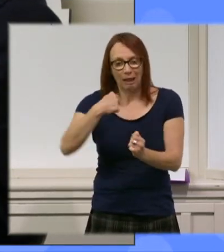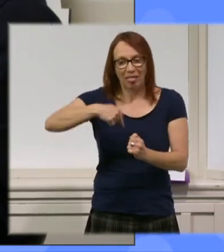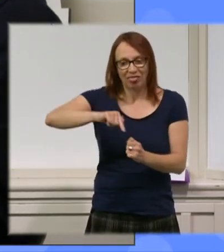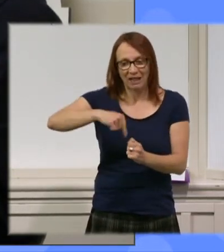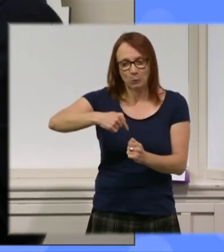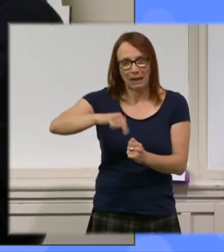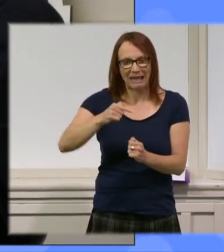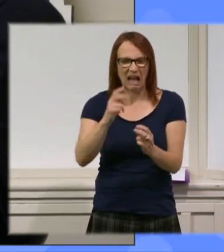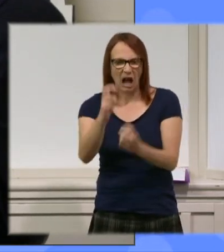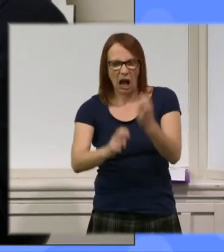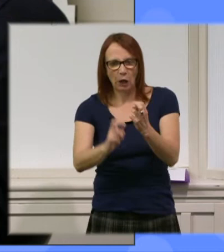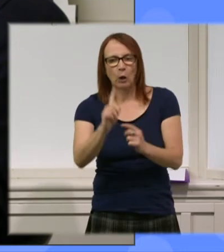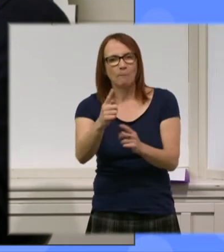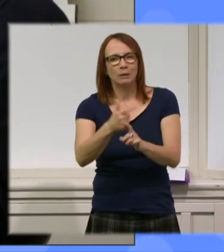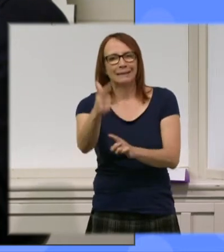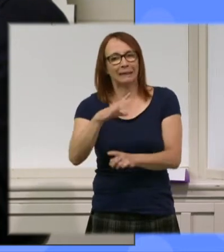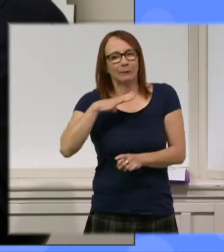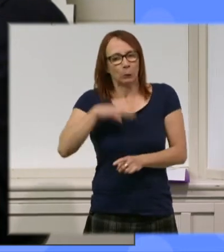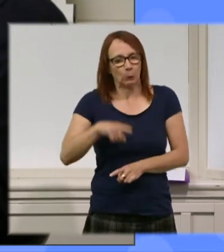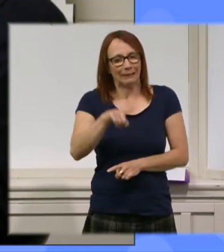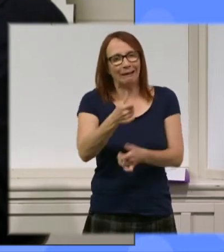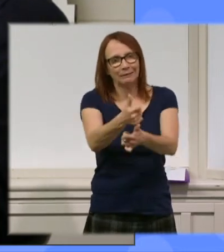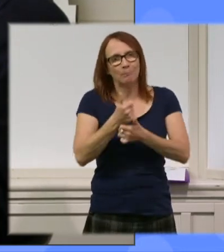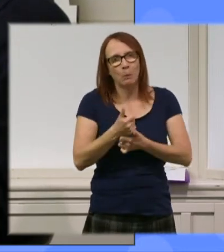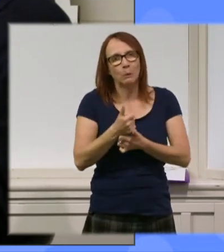you need to be much more civil and I think that proportional representation